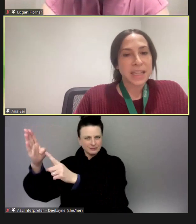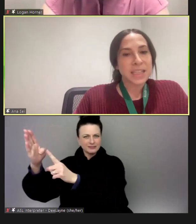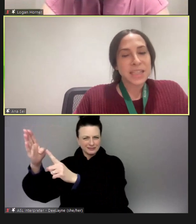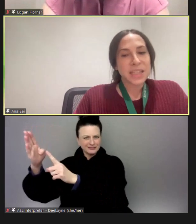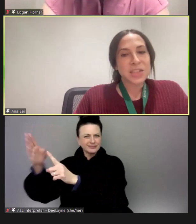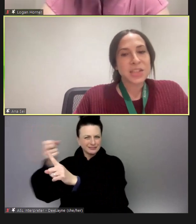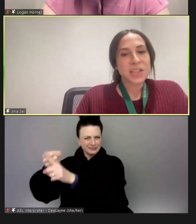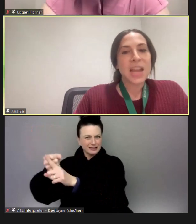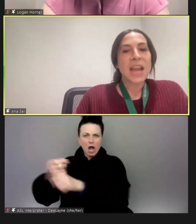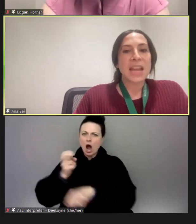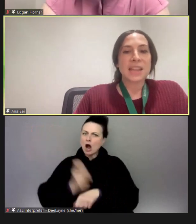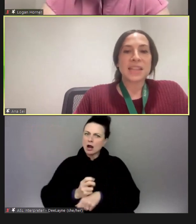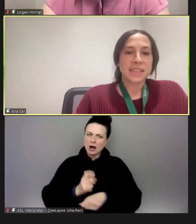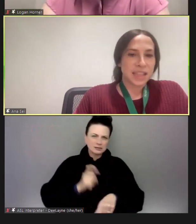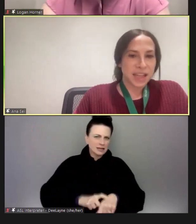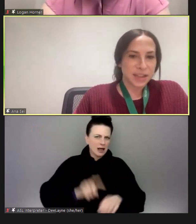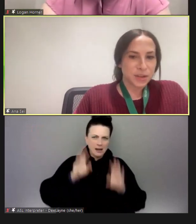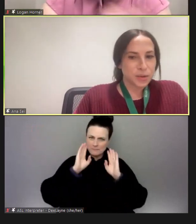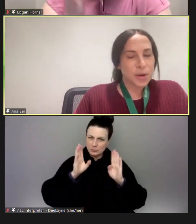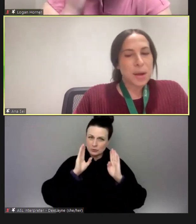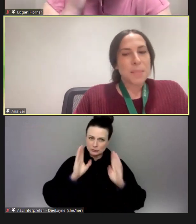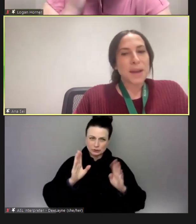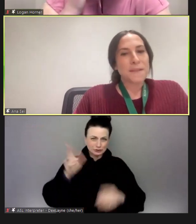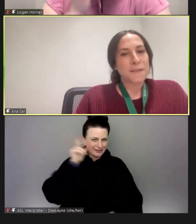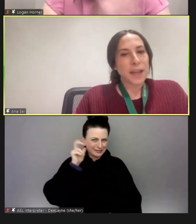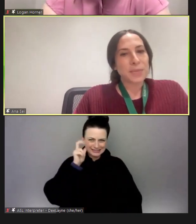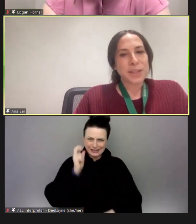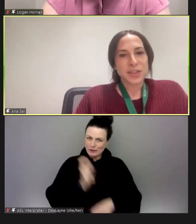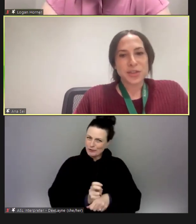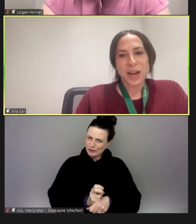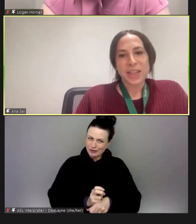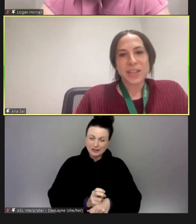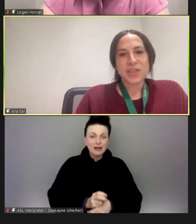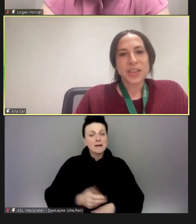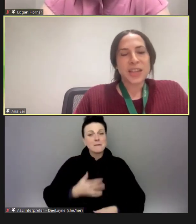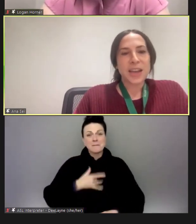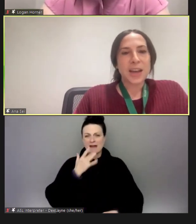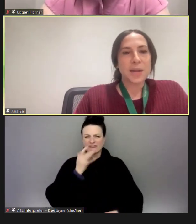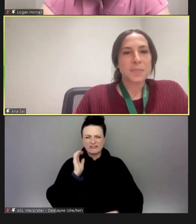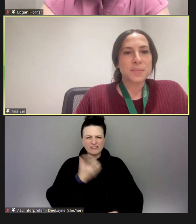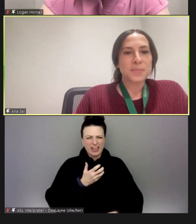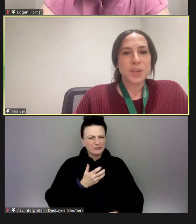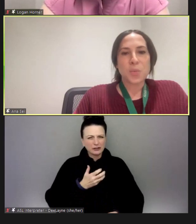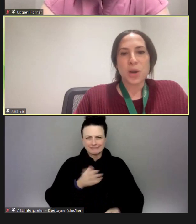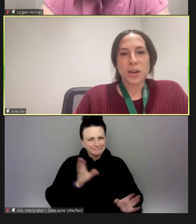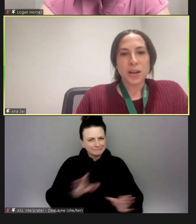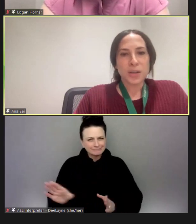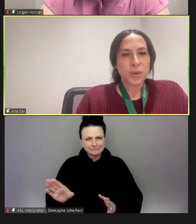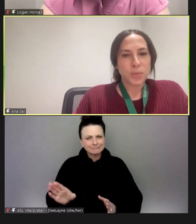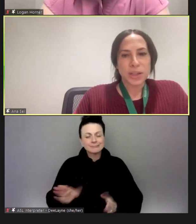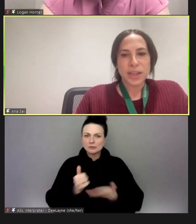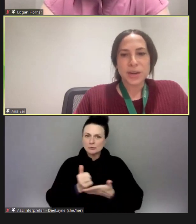attention and listening so my favorite